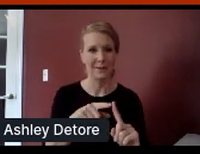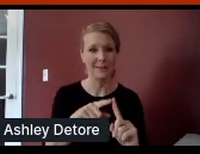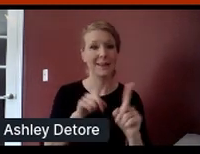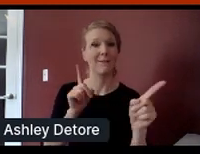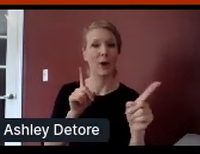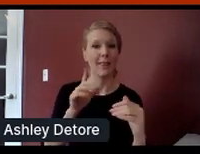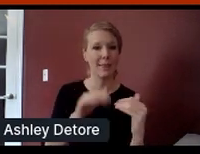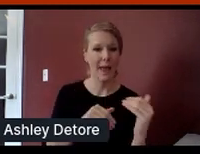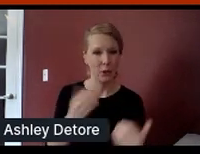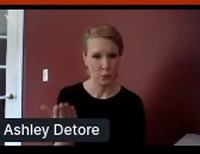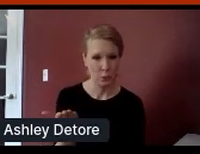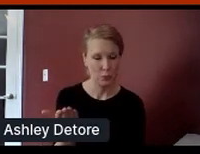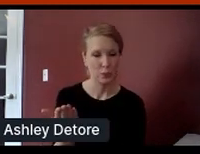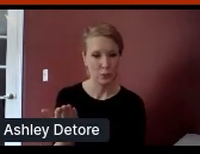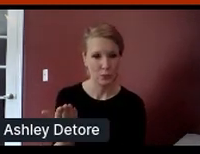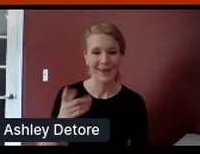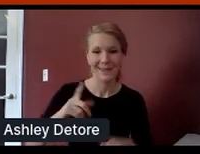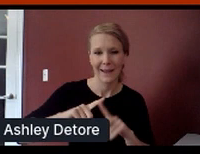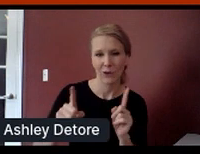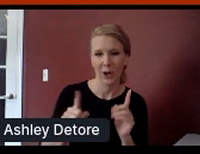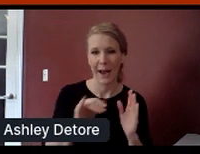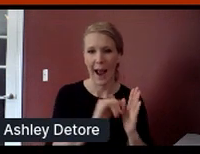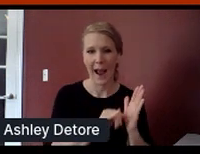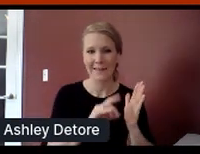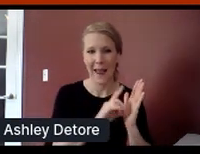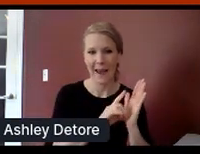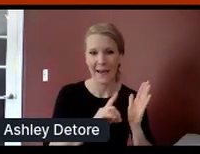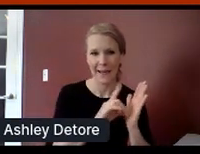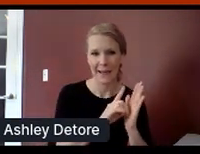is a really great way to start to unlearn some of the biases